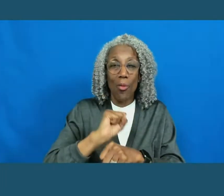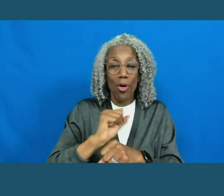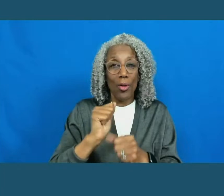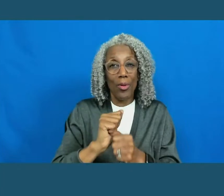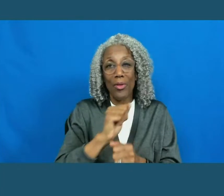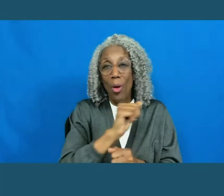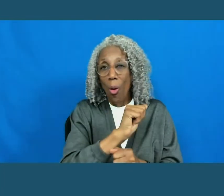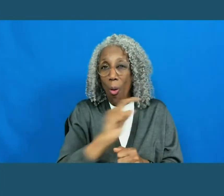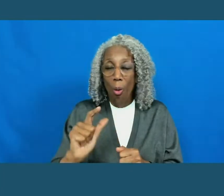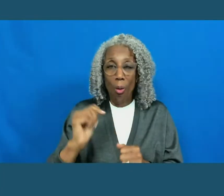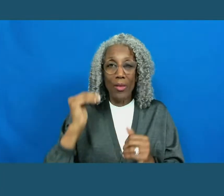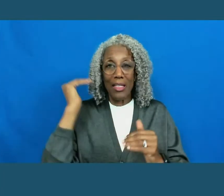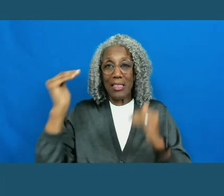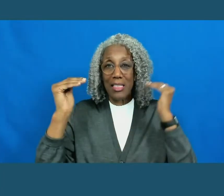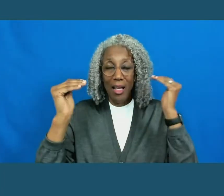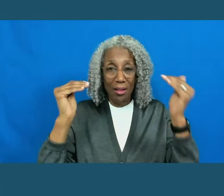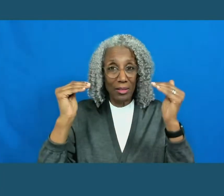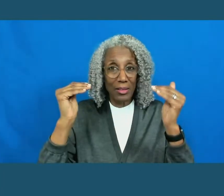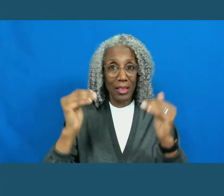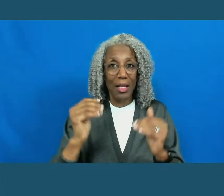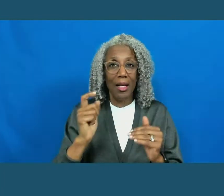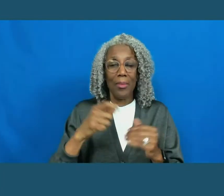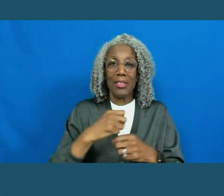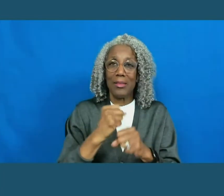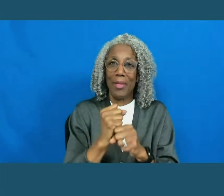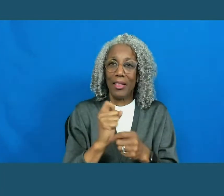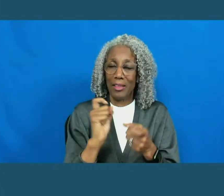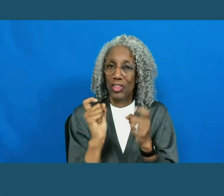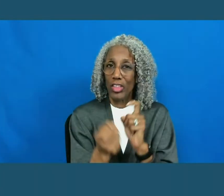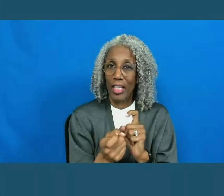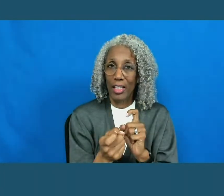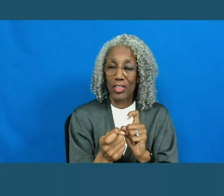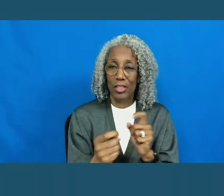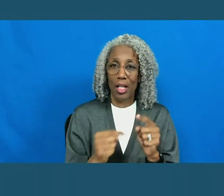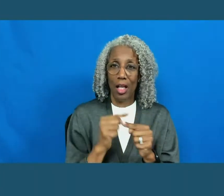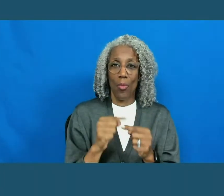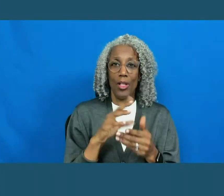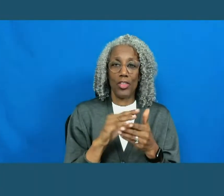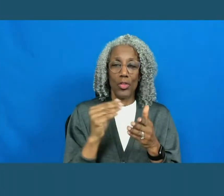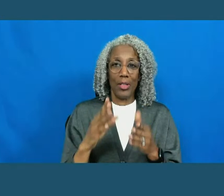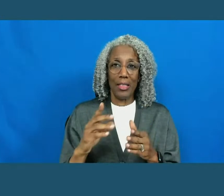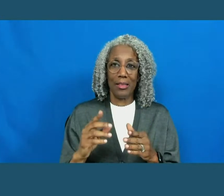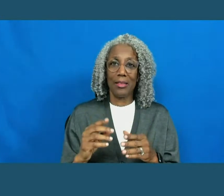saying, which is we have to commit to work with all of the